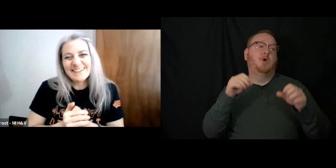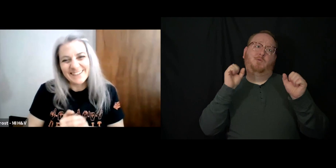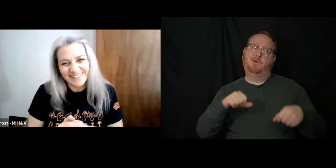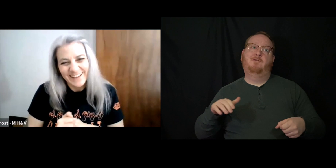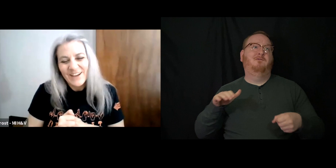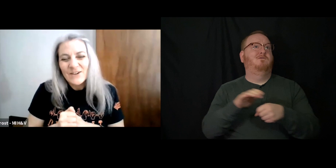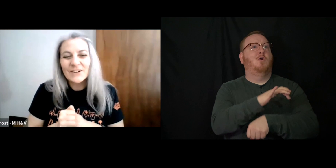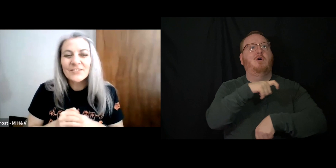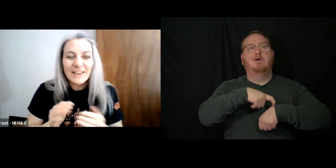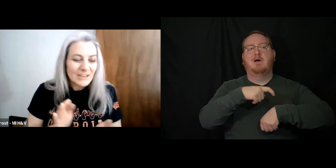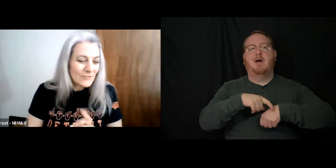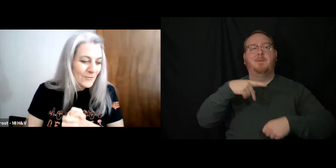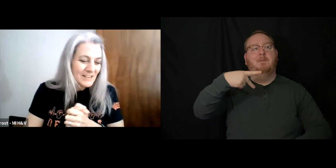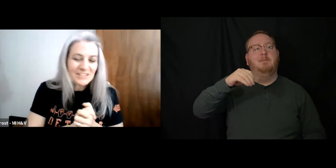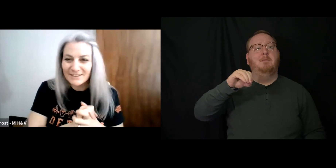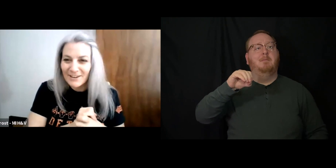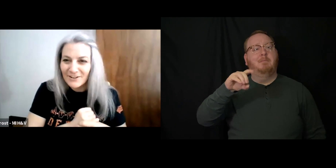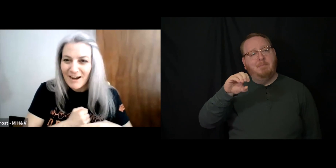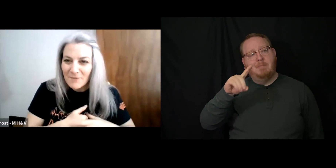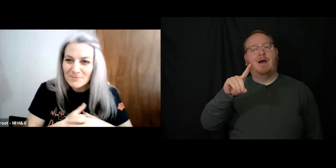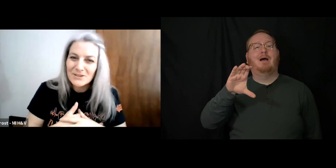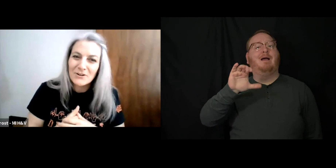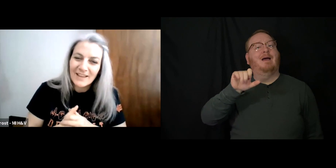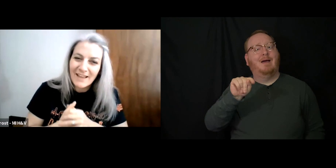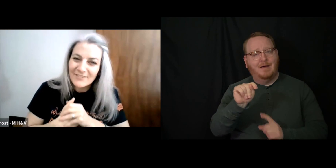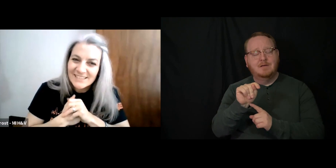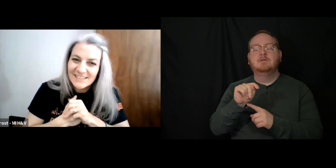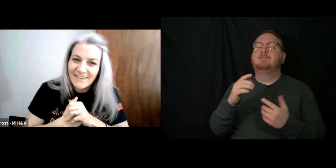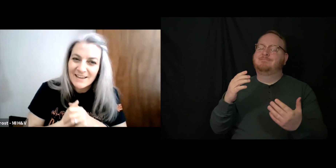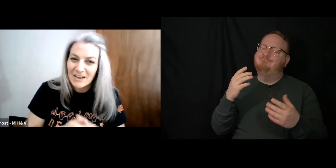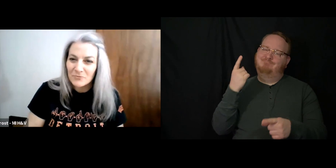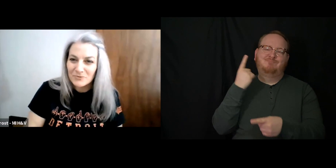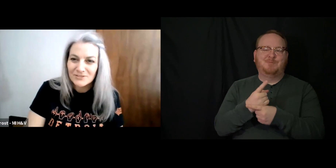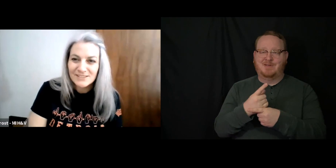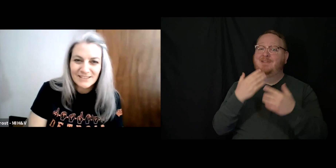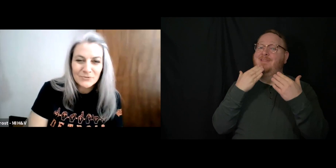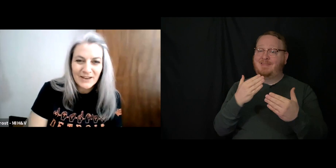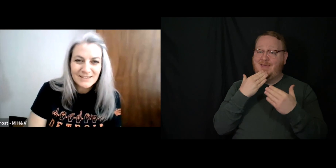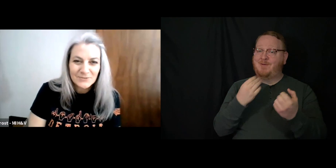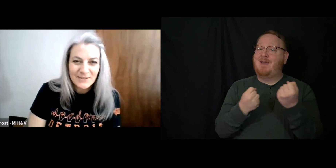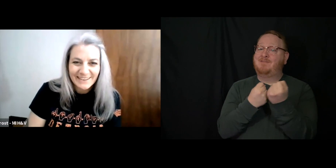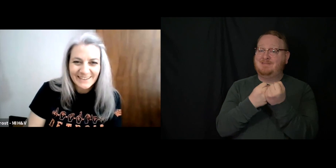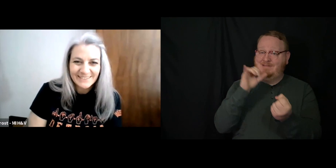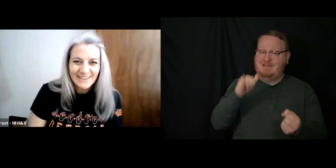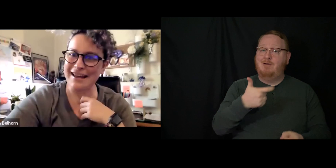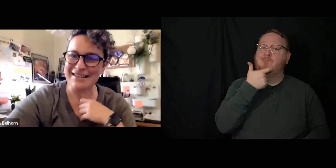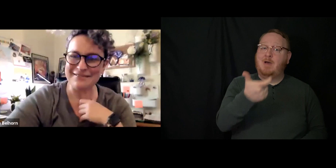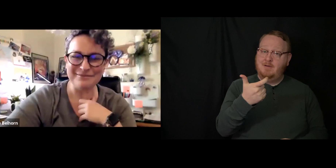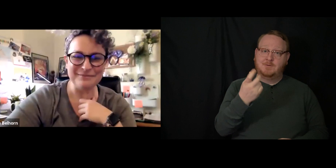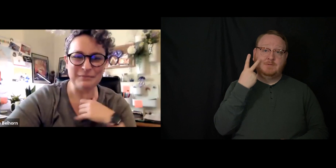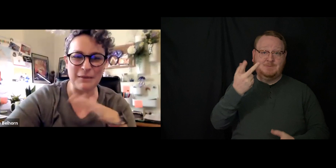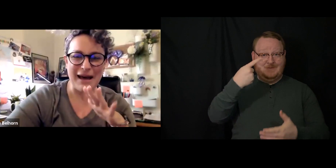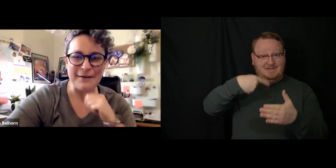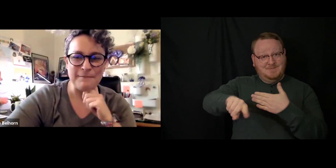Janel Frost: Yeah. Well, Thank you for watching another episode of Advocacy "That" and we will see you next week. Tabby Belhorn: All right, bye Janel Frost: Bye.